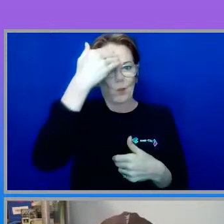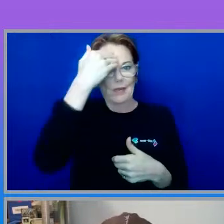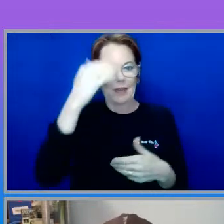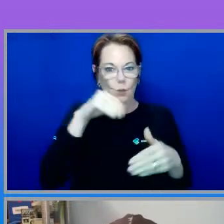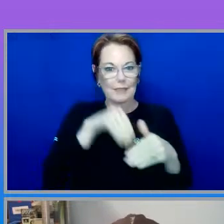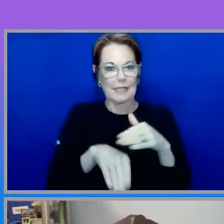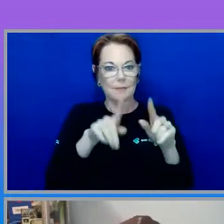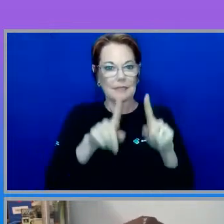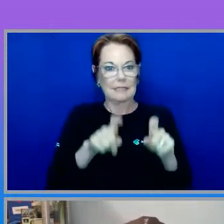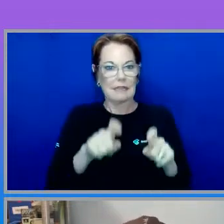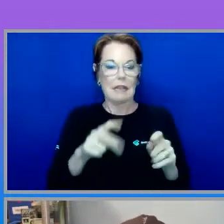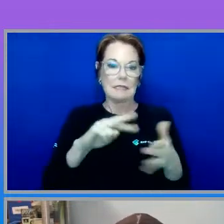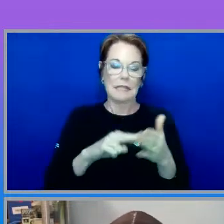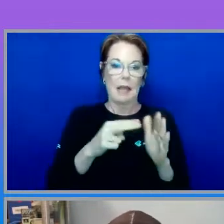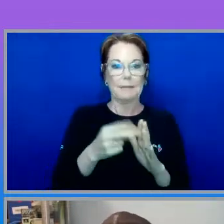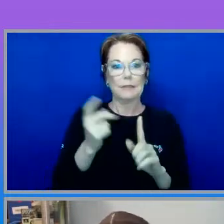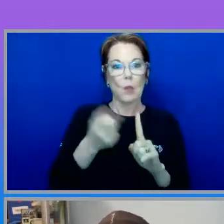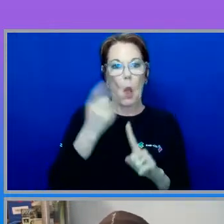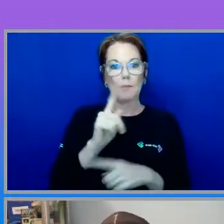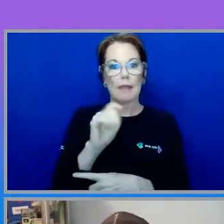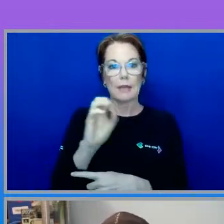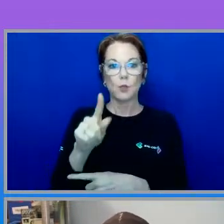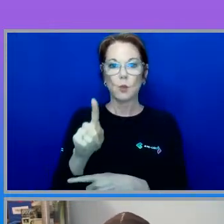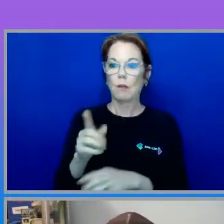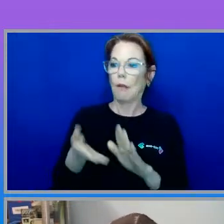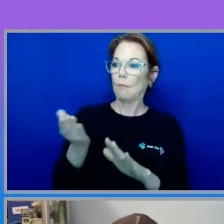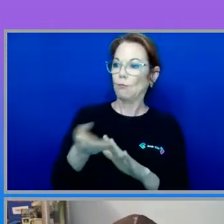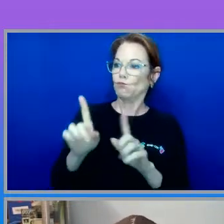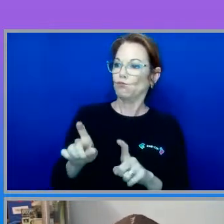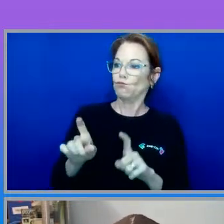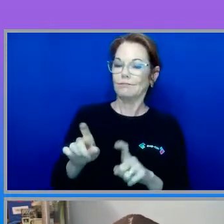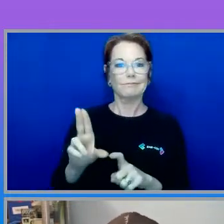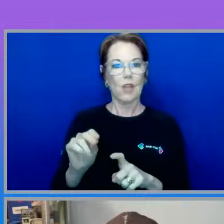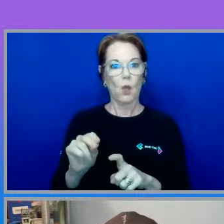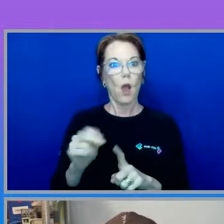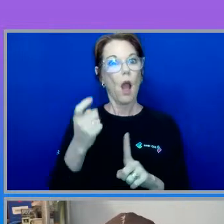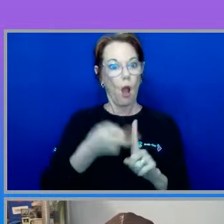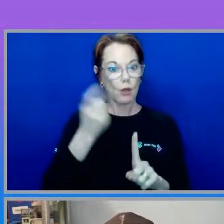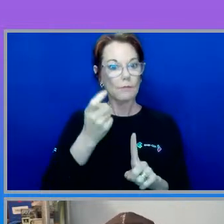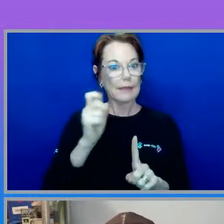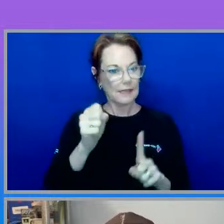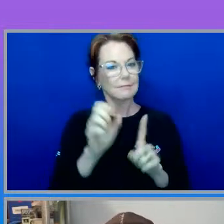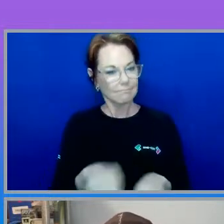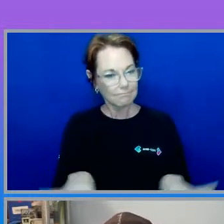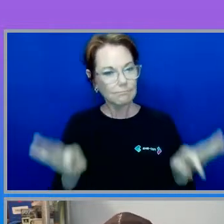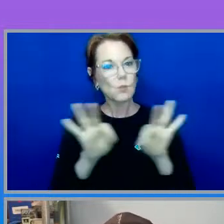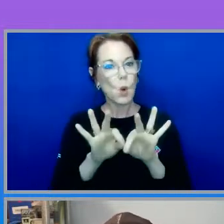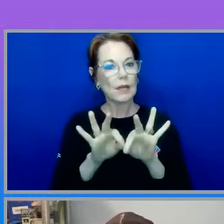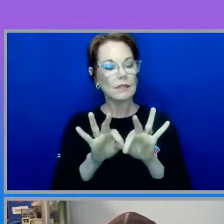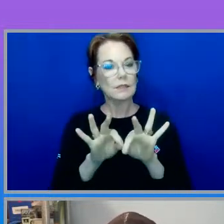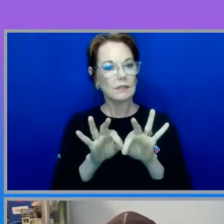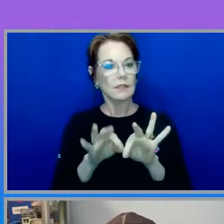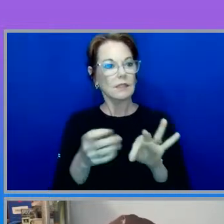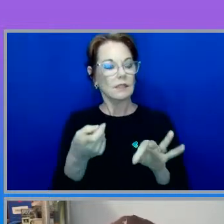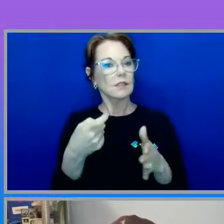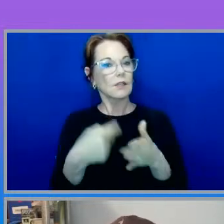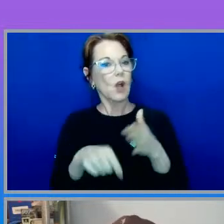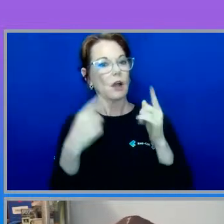than just running an automated tool. However, automation is still really important and a